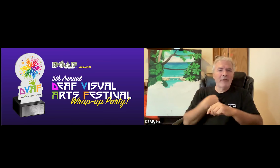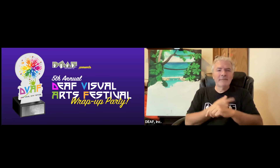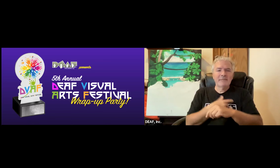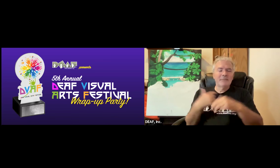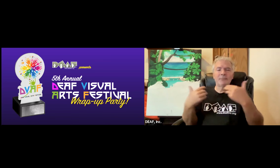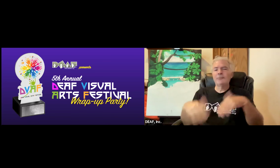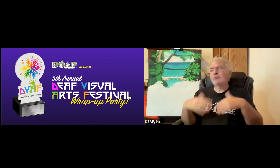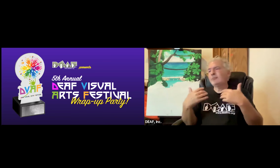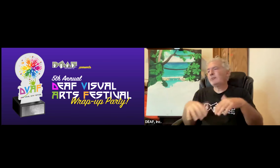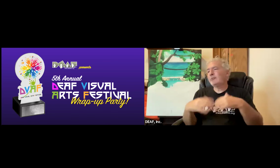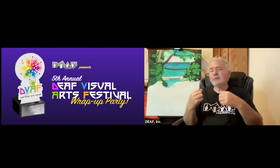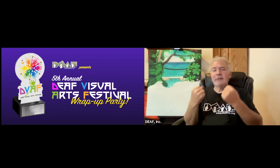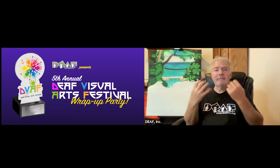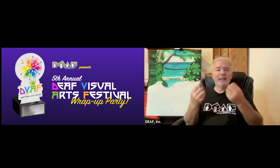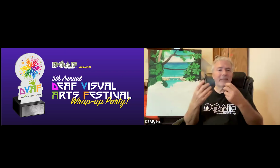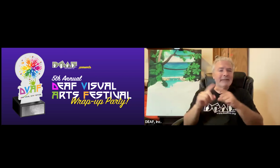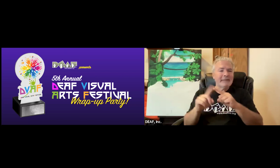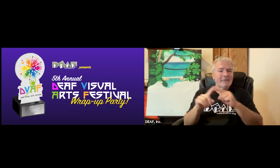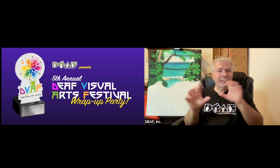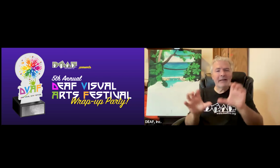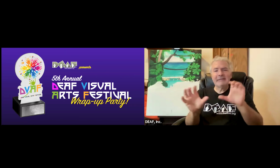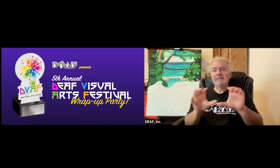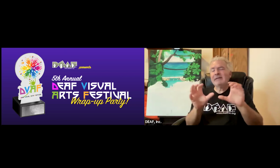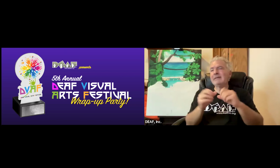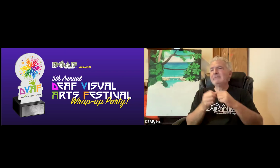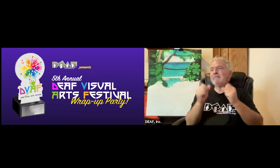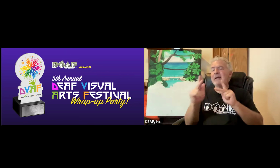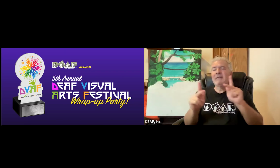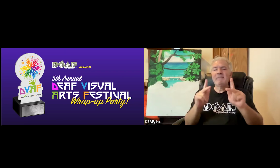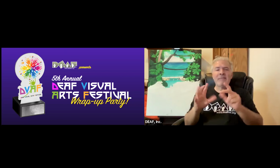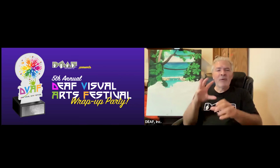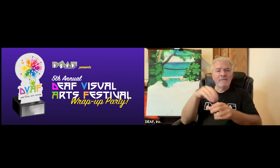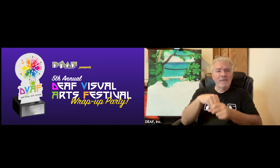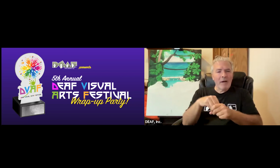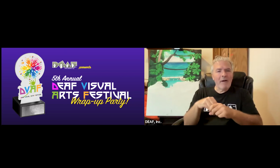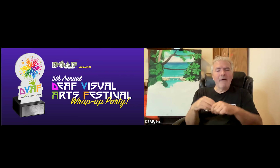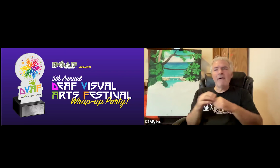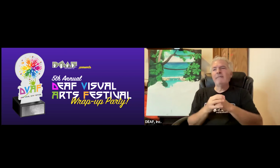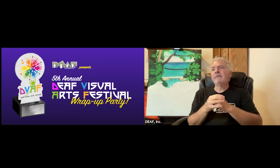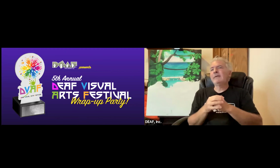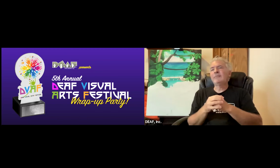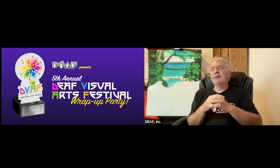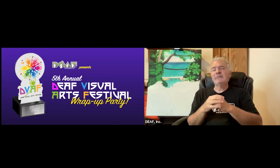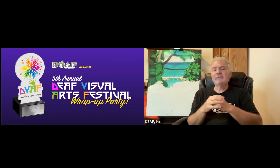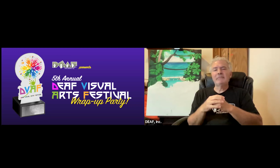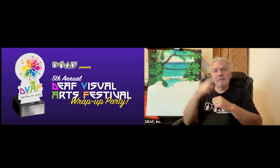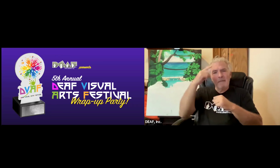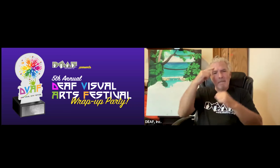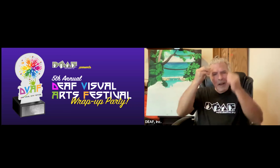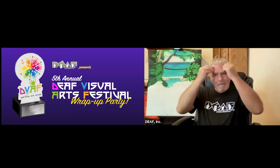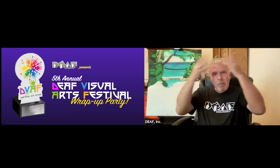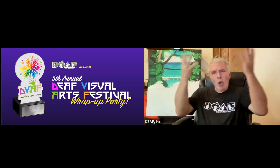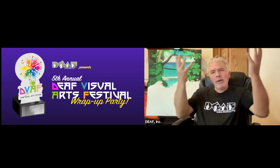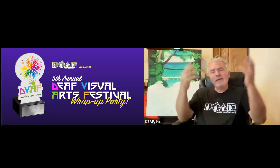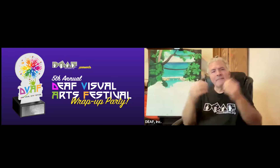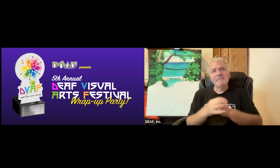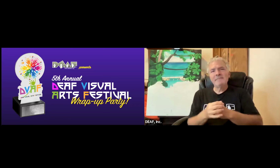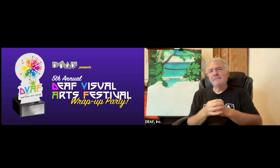this is just been such an amazing month for us. There's been so many activities taking place. So many people were involved.